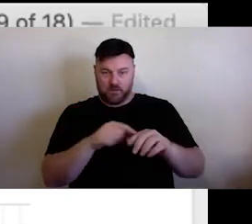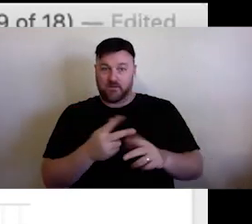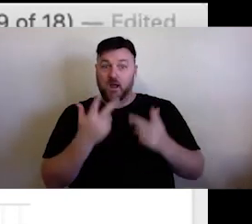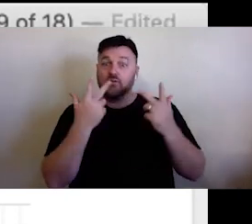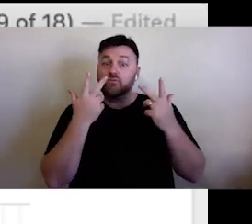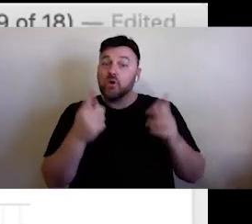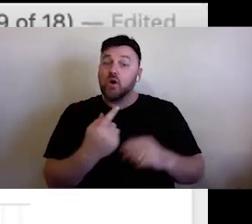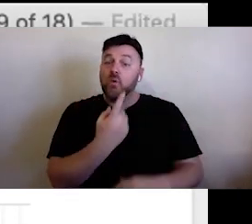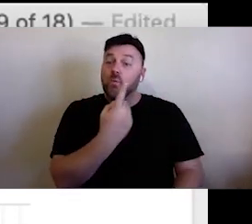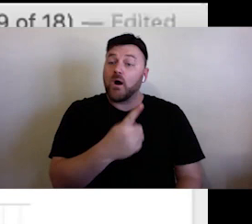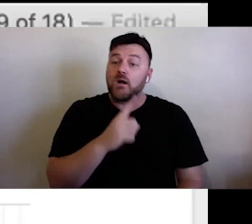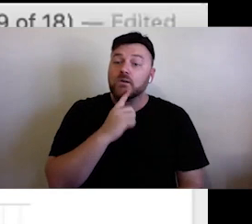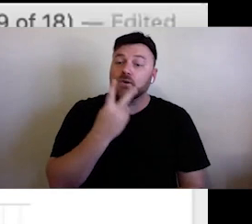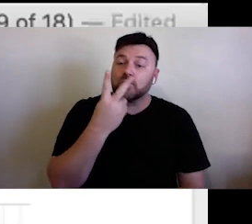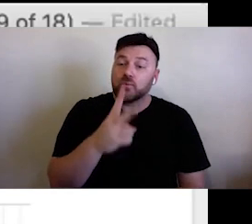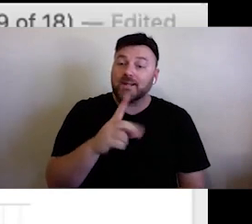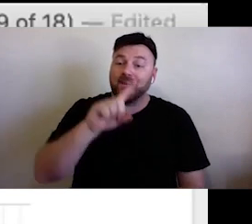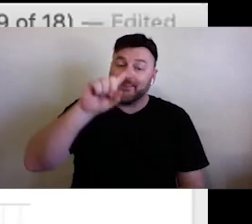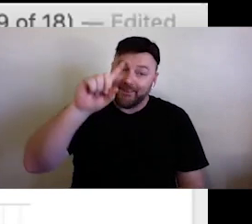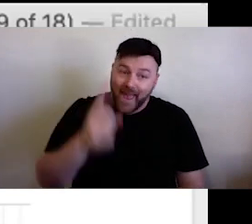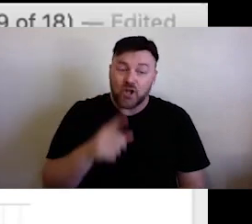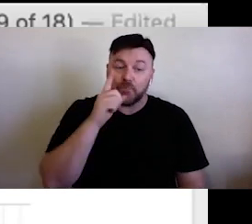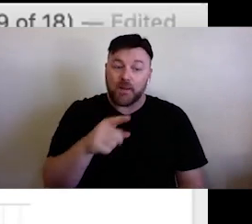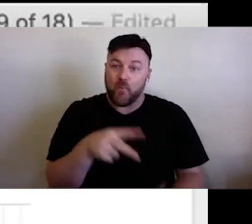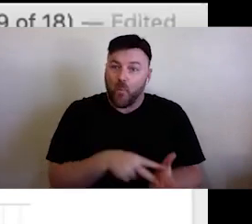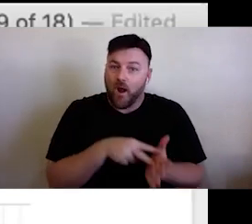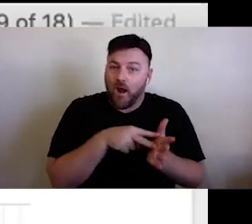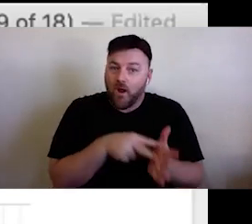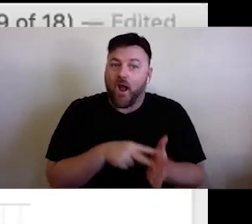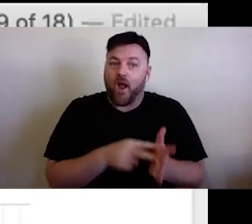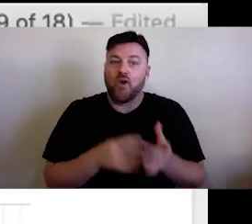when the curtain went up. And the number of viewers peaked - you can